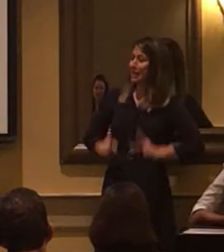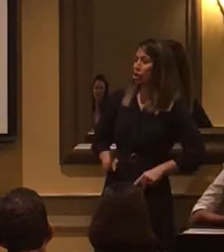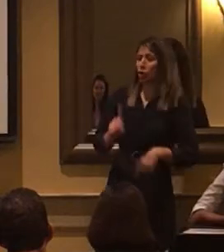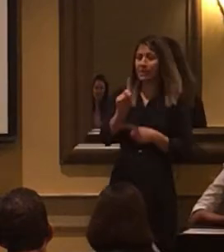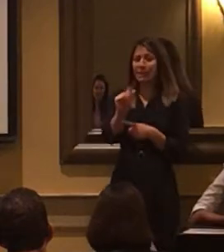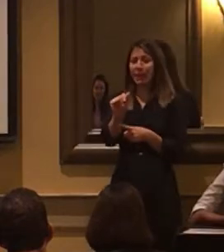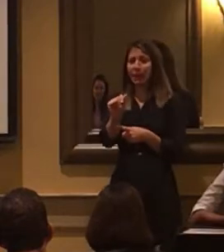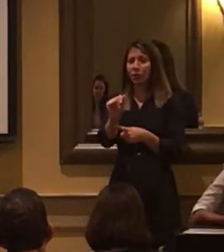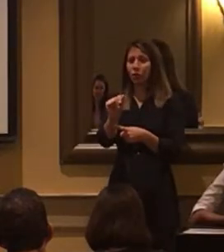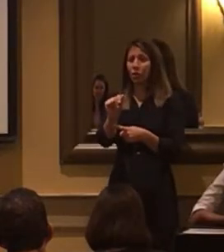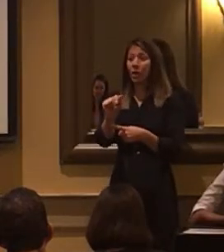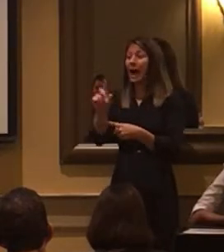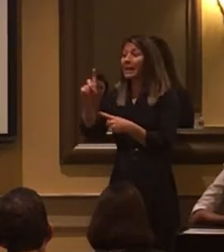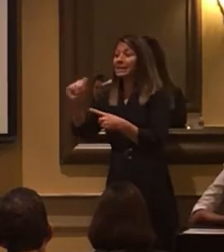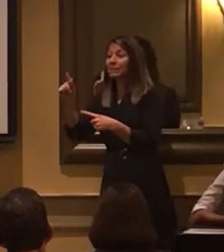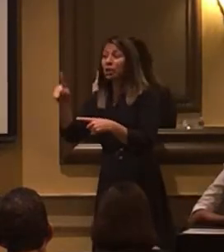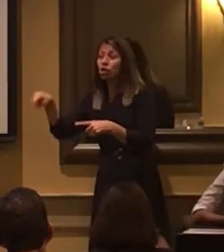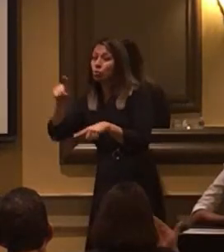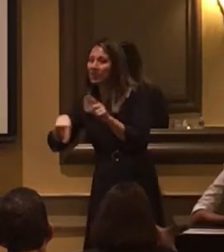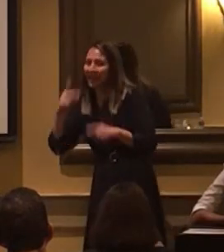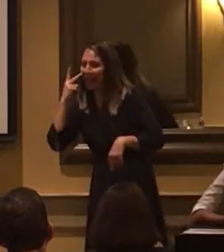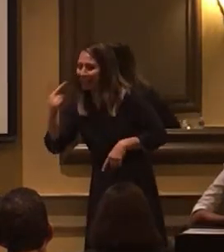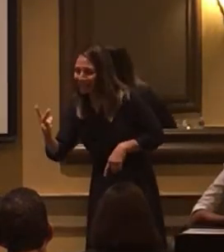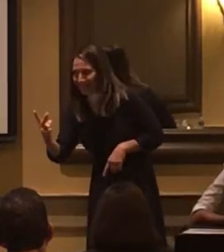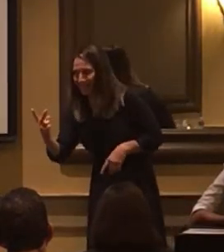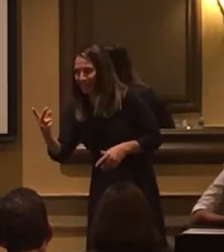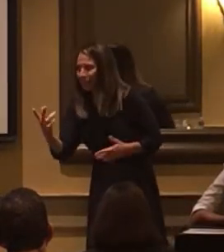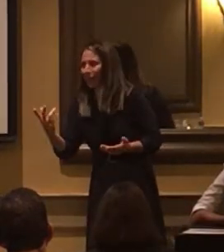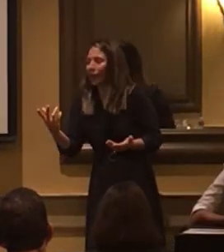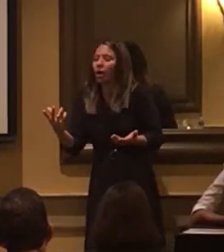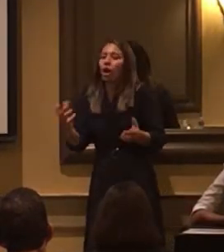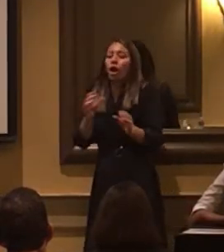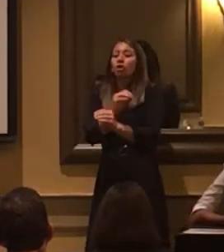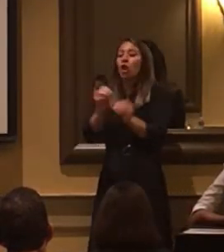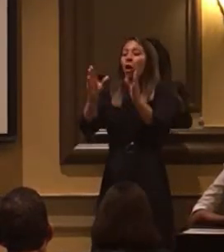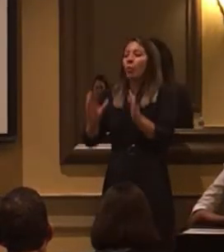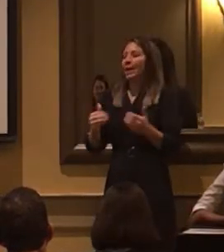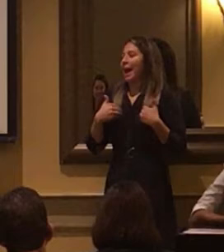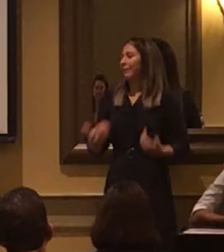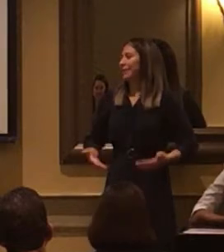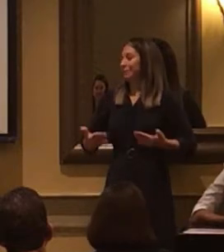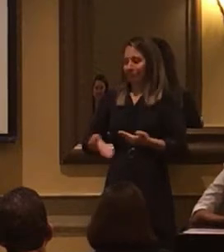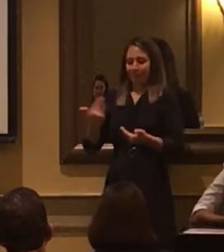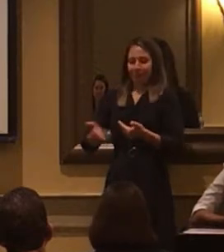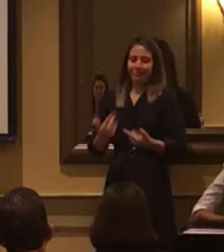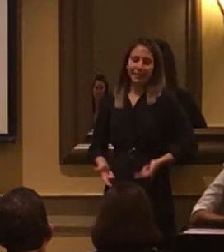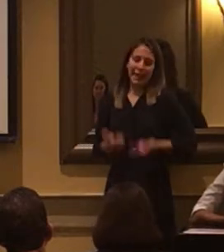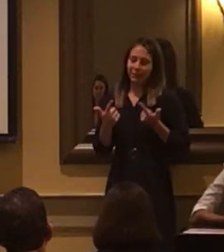invisible ones, invisible ones, no one had AED and no one's perfect